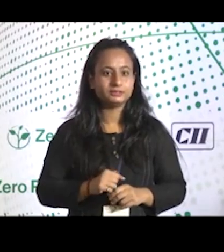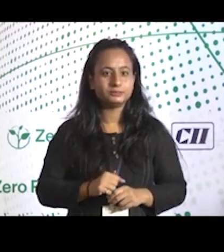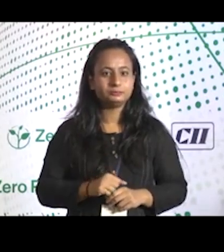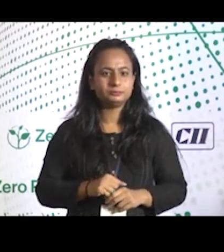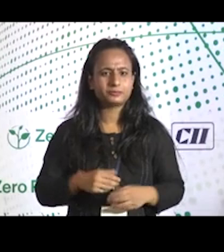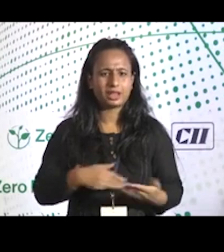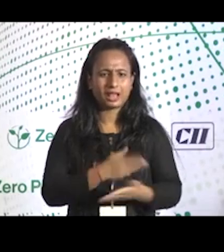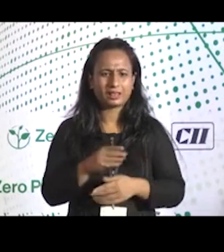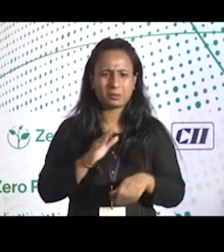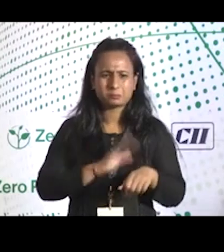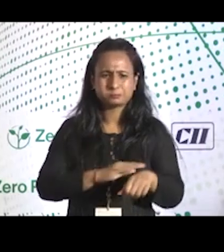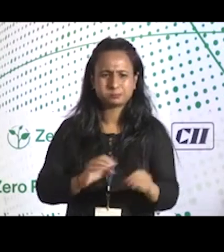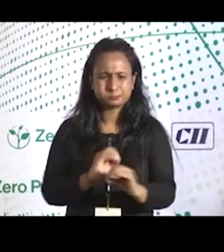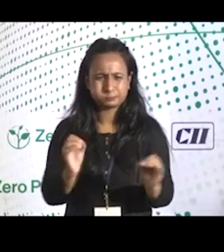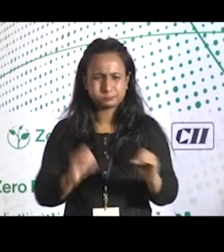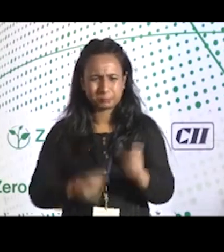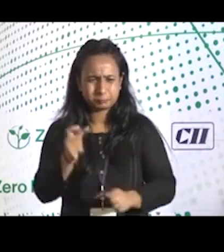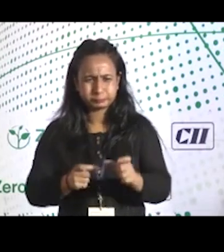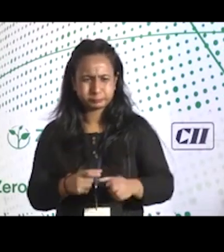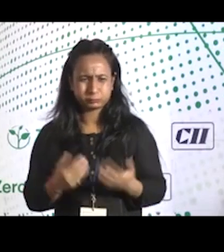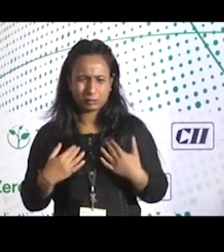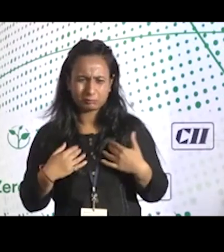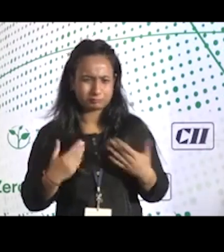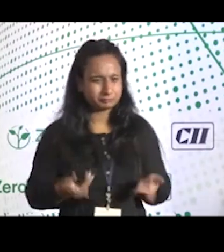people who come in to try and imitate what you're doing?